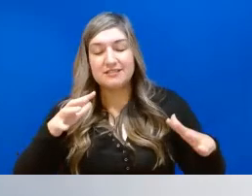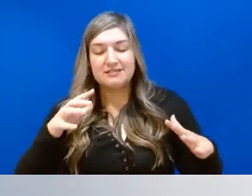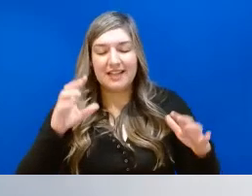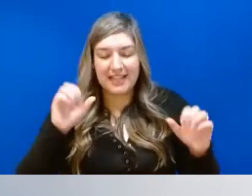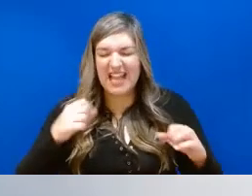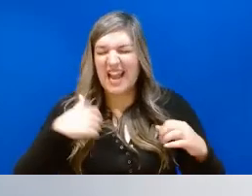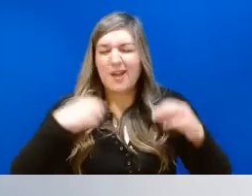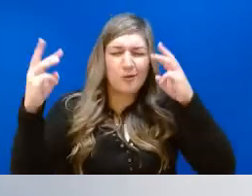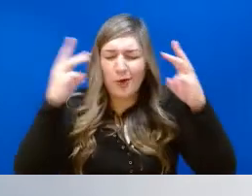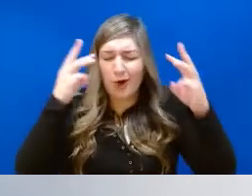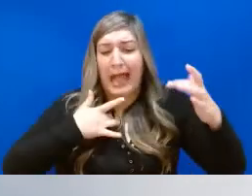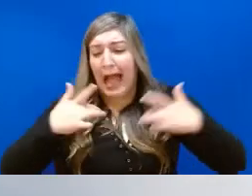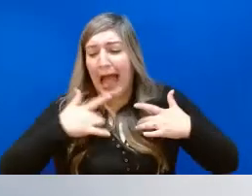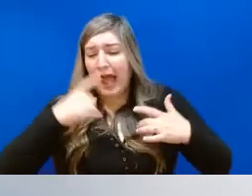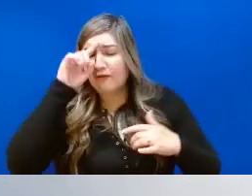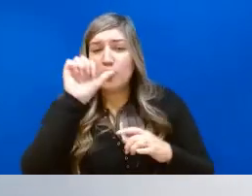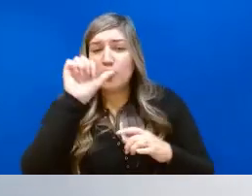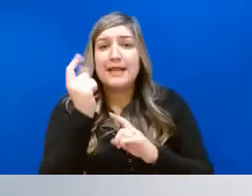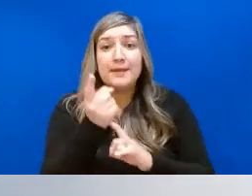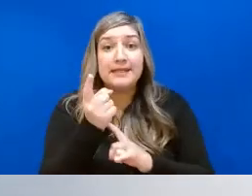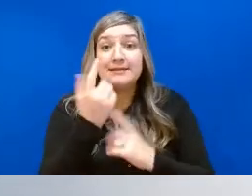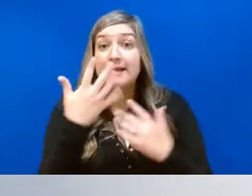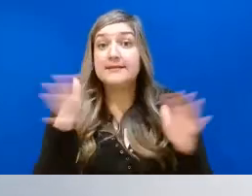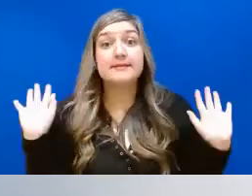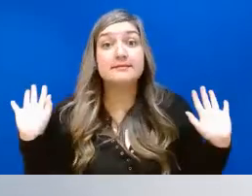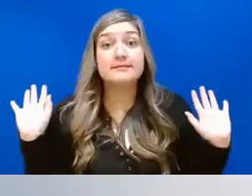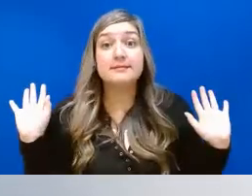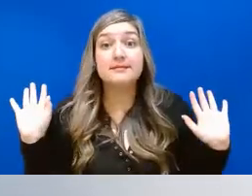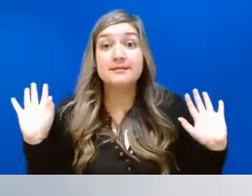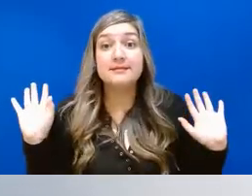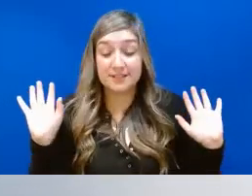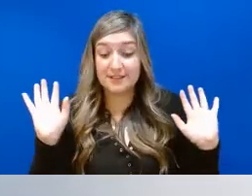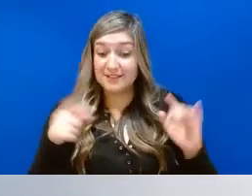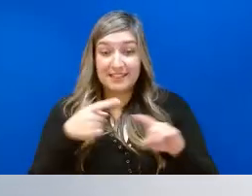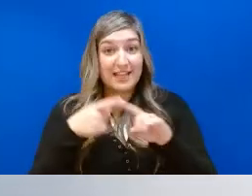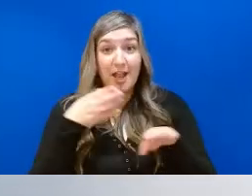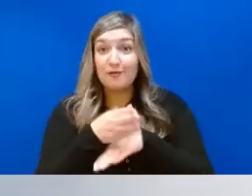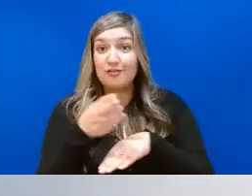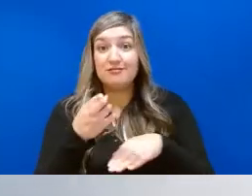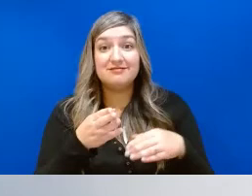And when that's done, it's done. Kind of get it out of your system. You might even want to take it a step further.